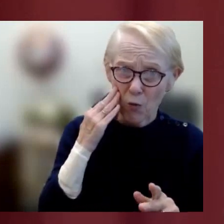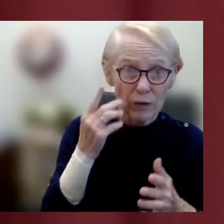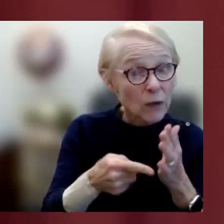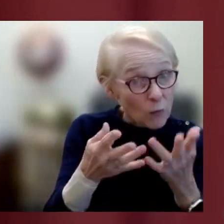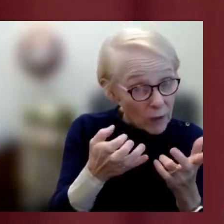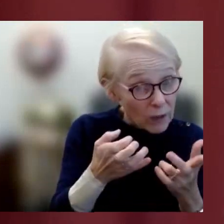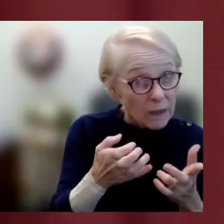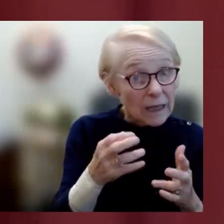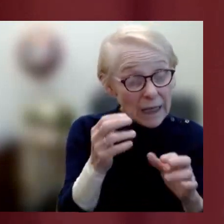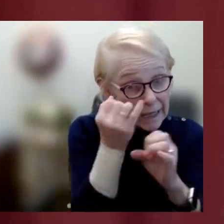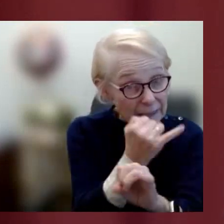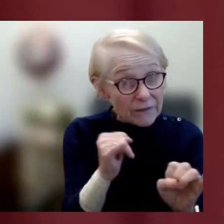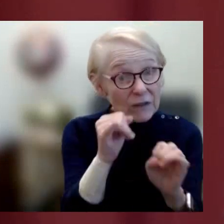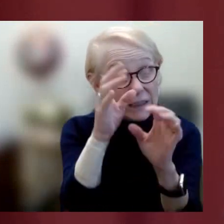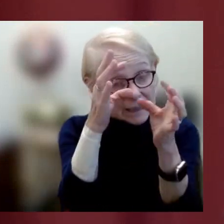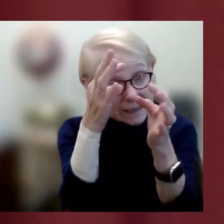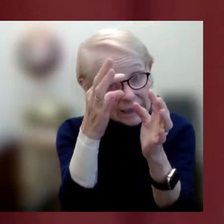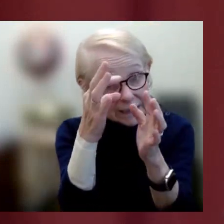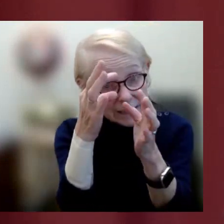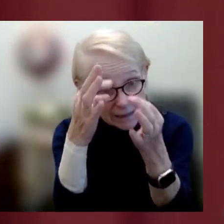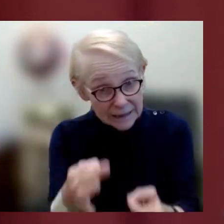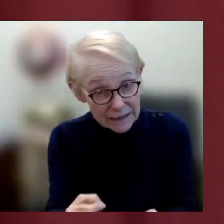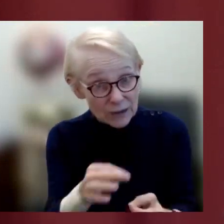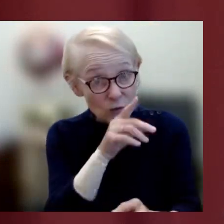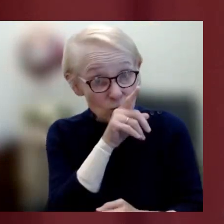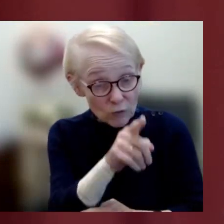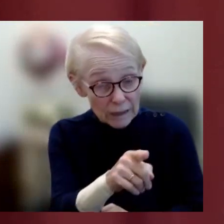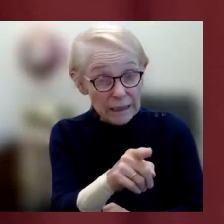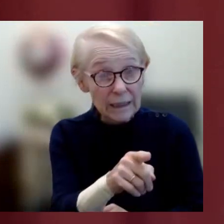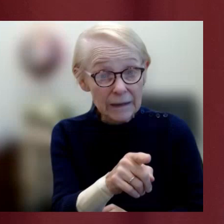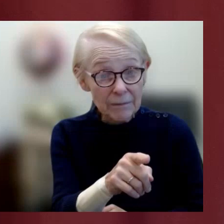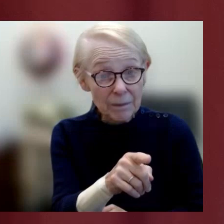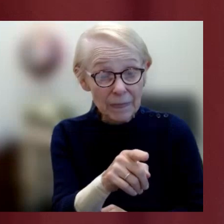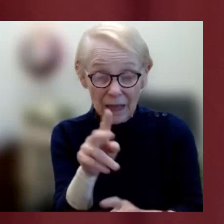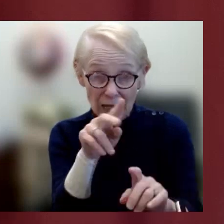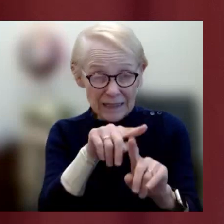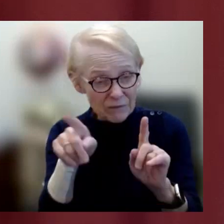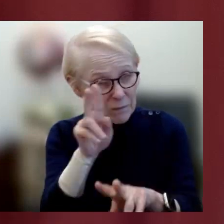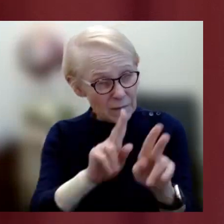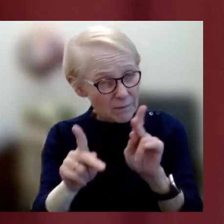and an individual decision based on everybody's uh perspective on the candidates on the issues